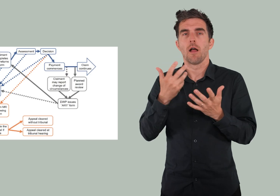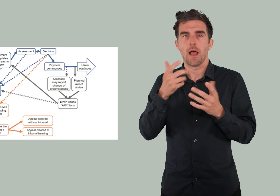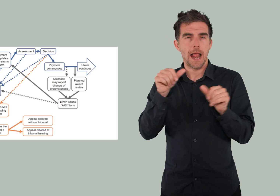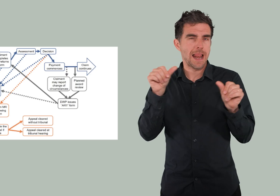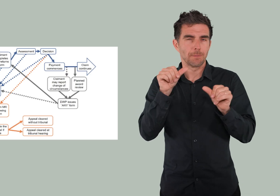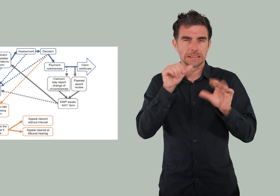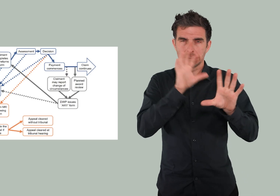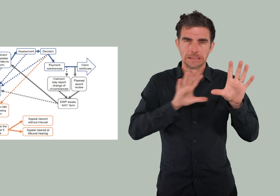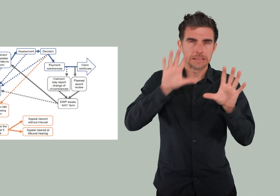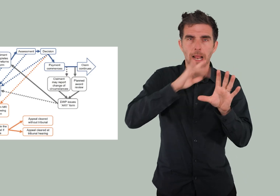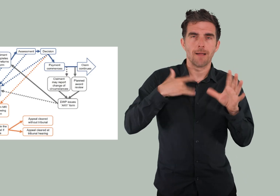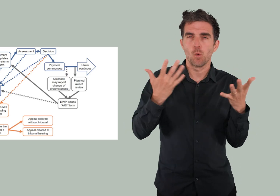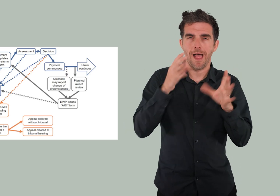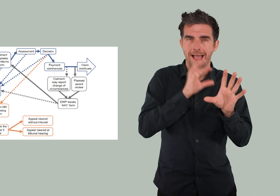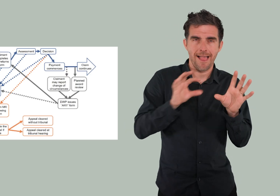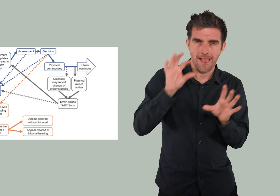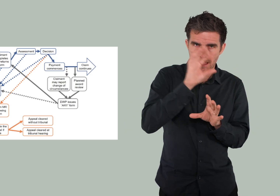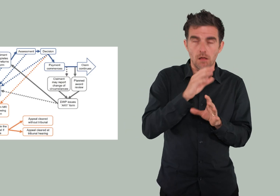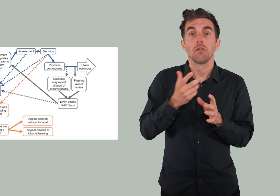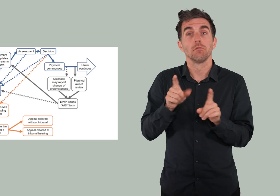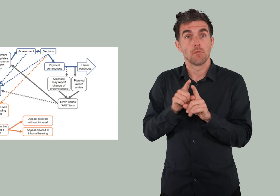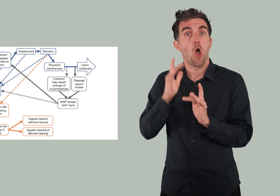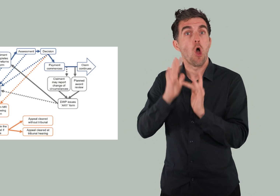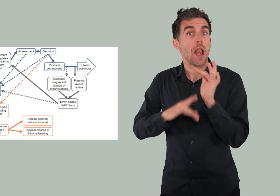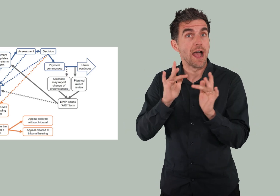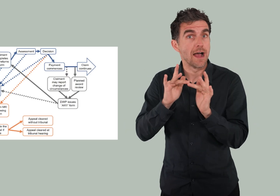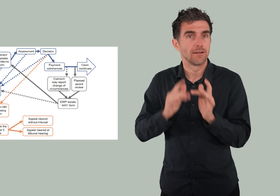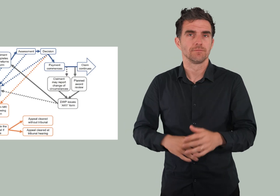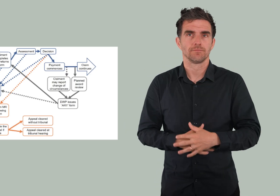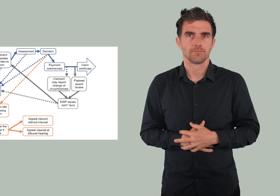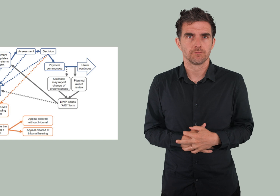in a limited number of postcode areas, online.